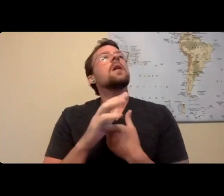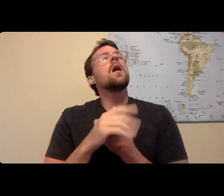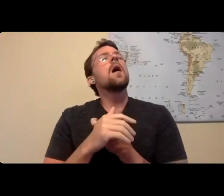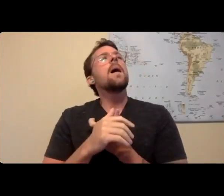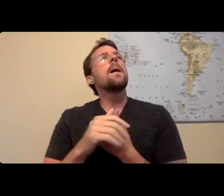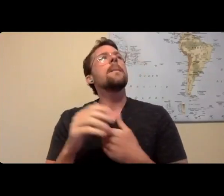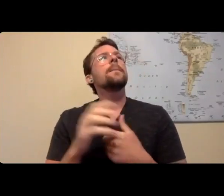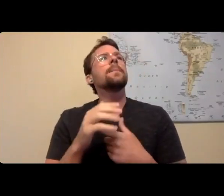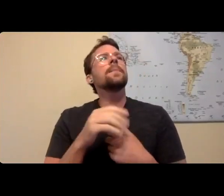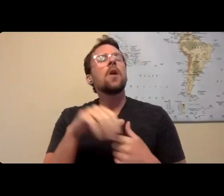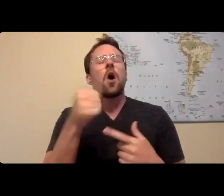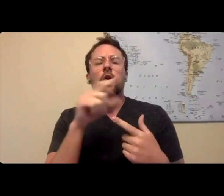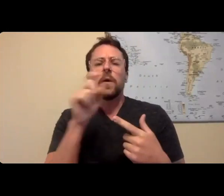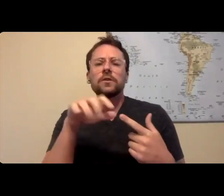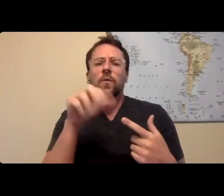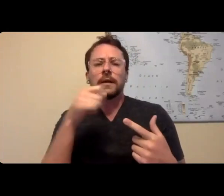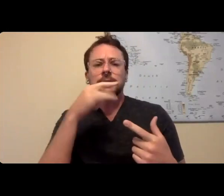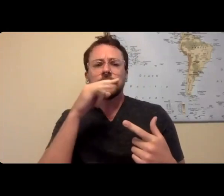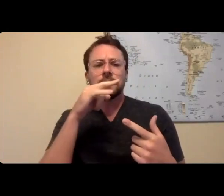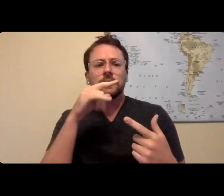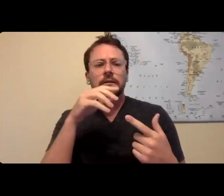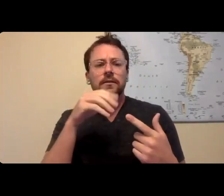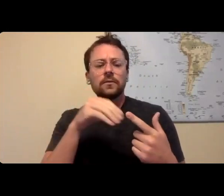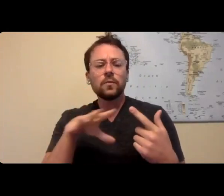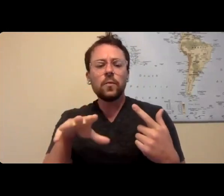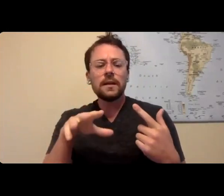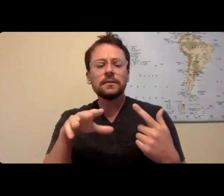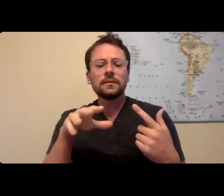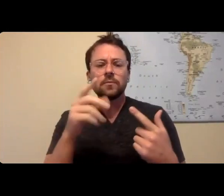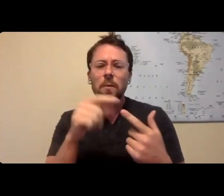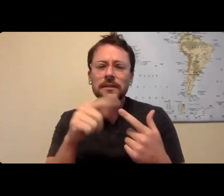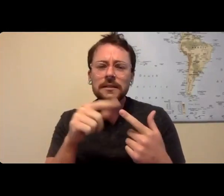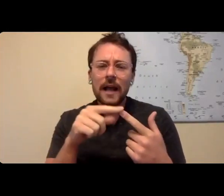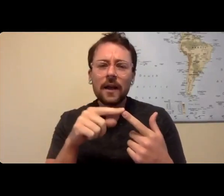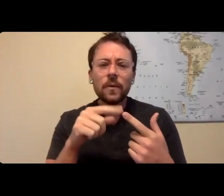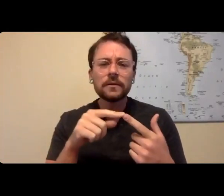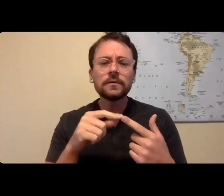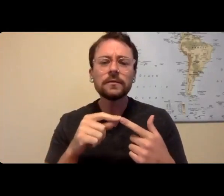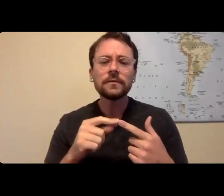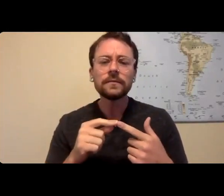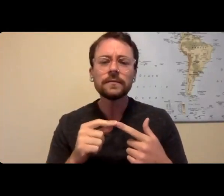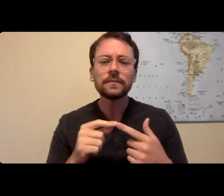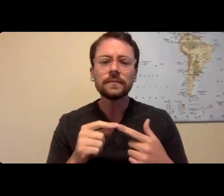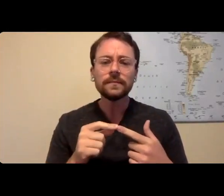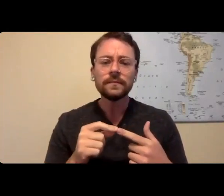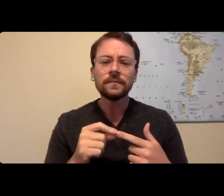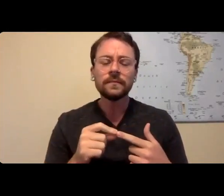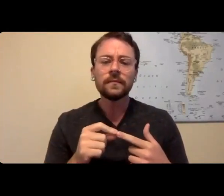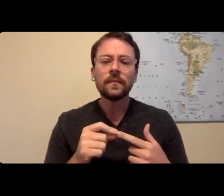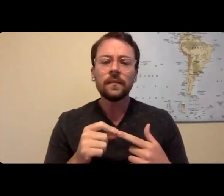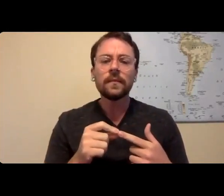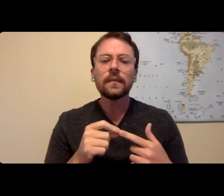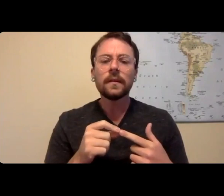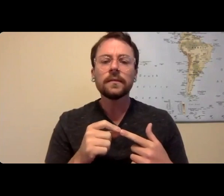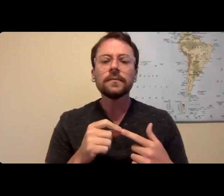It's always appropriate to refer to other resources or other people. What was the second part of the question?